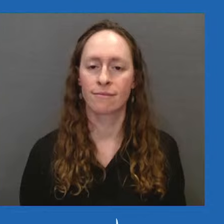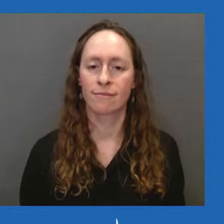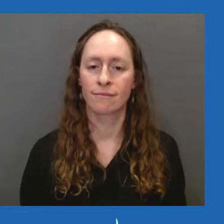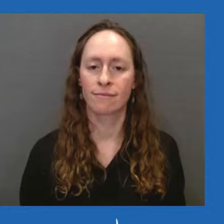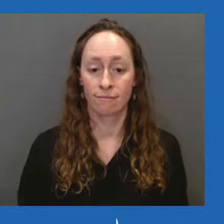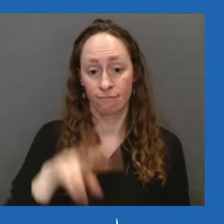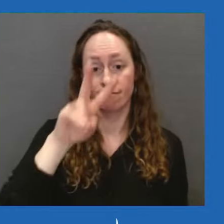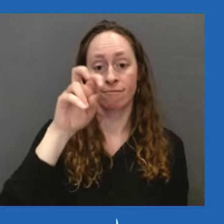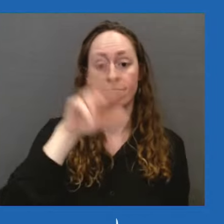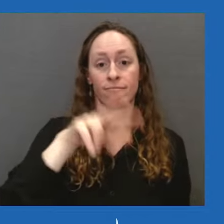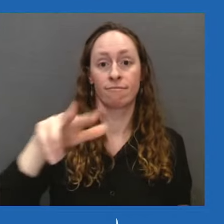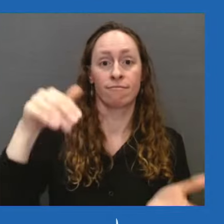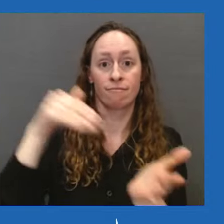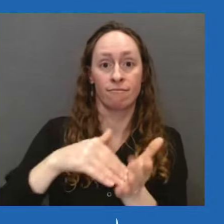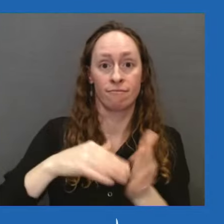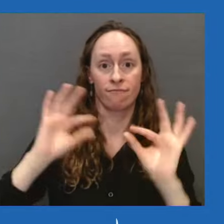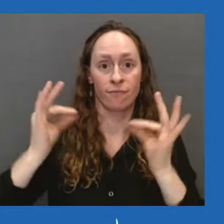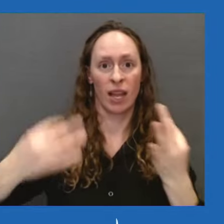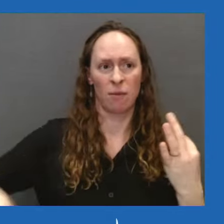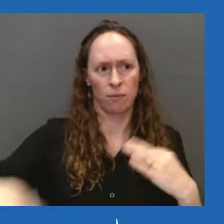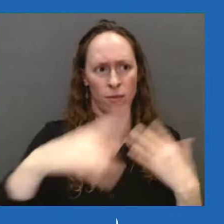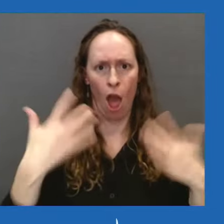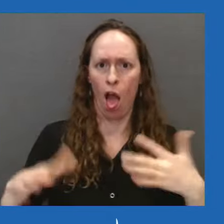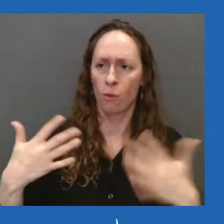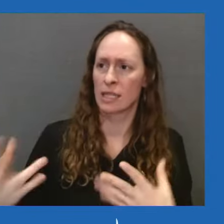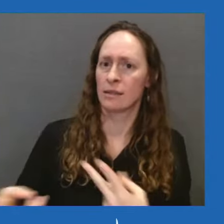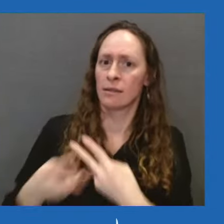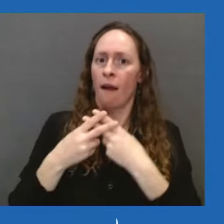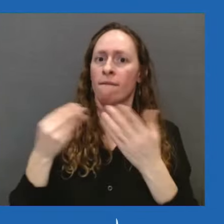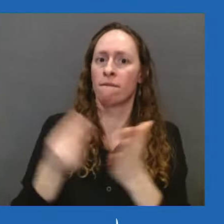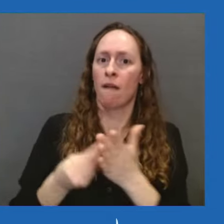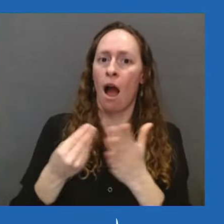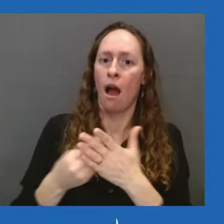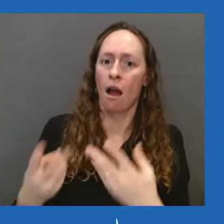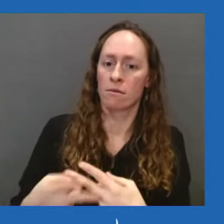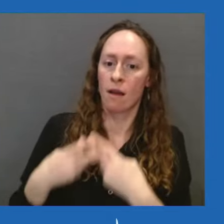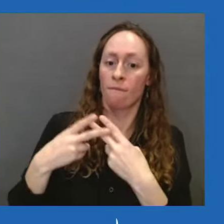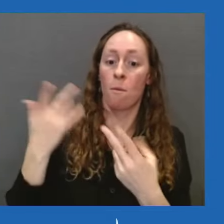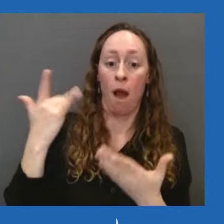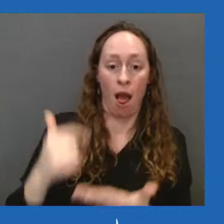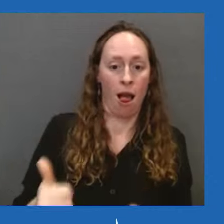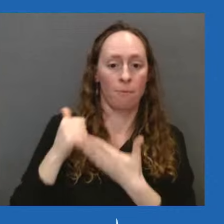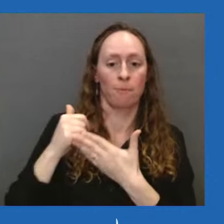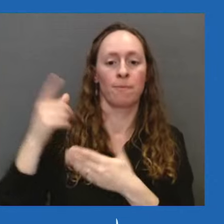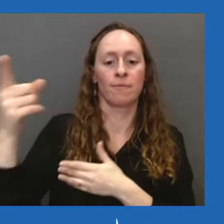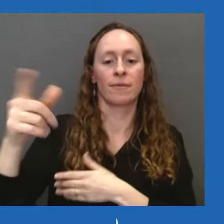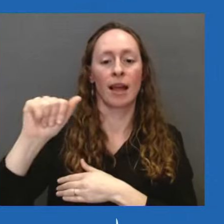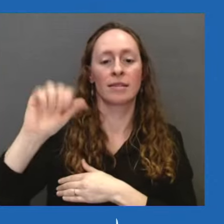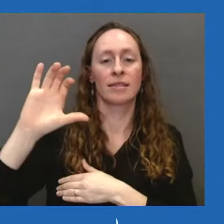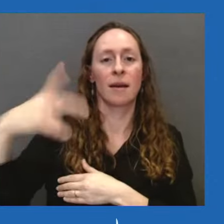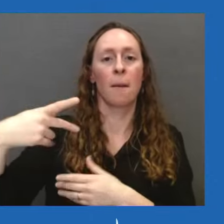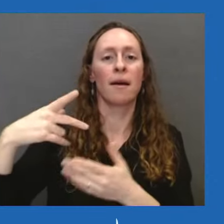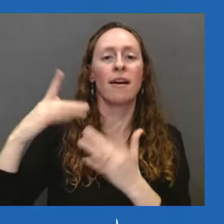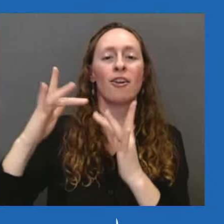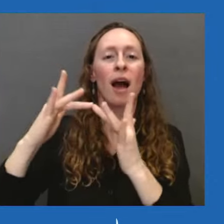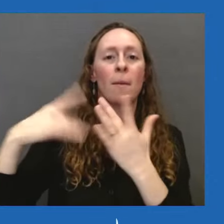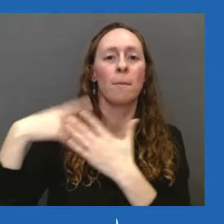because of the Affordable Connectivity Program. You know, and as part of my commitment to conserve and restore our country's lands and waters,